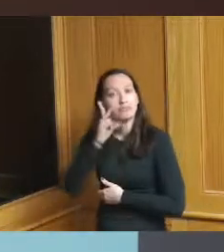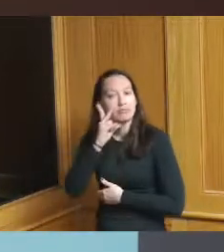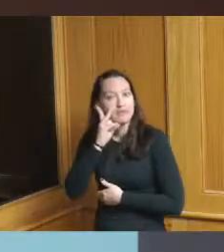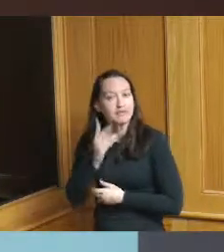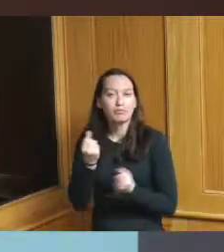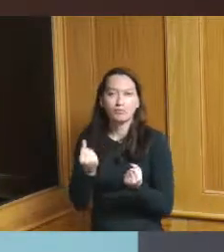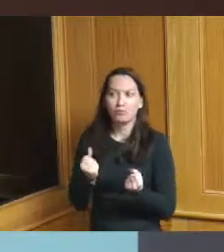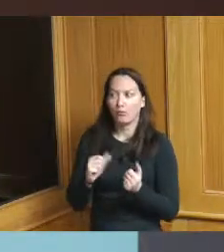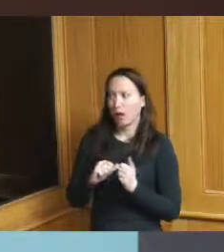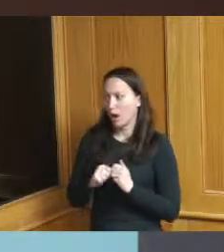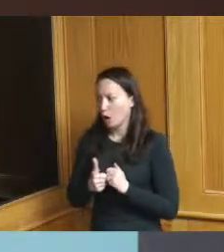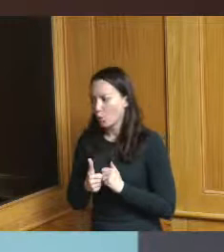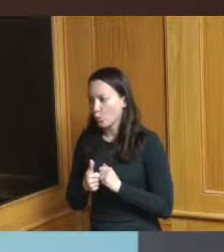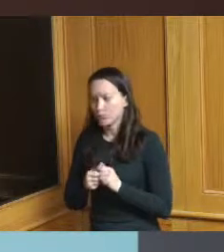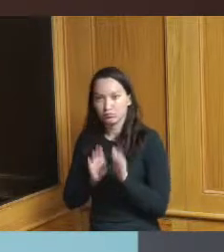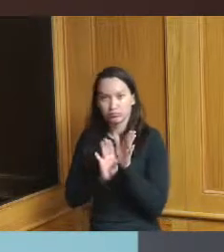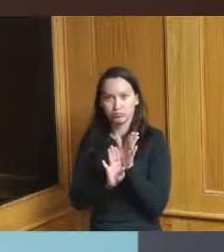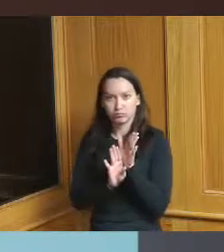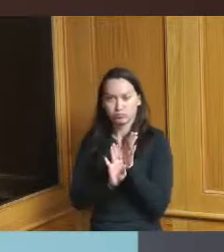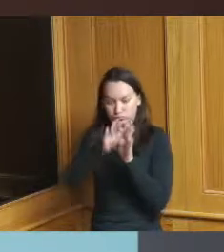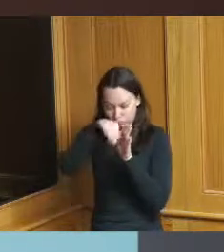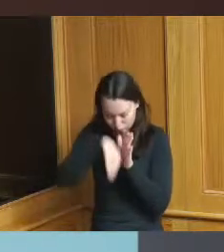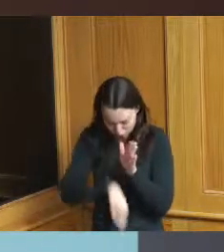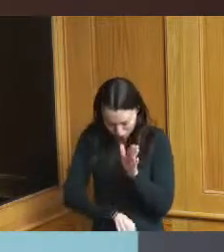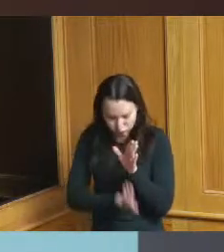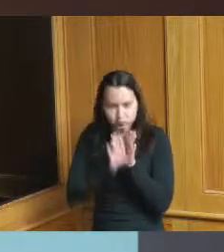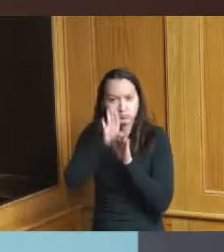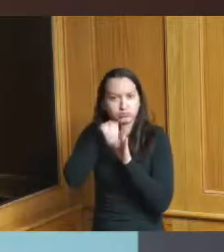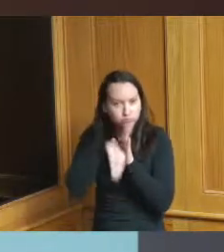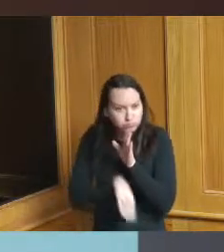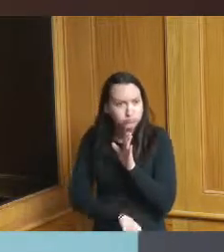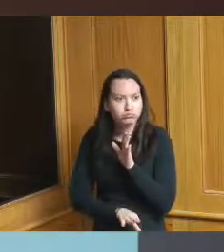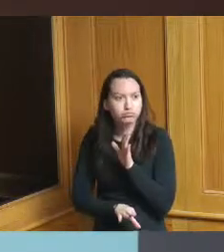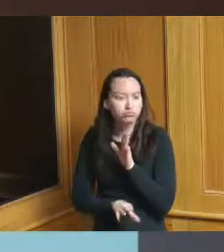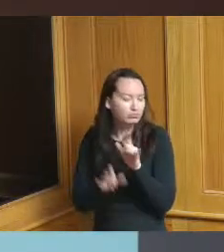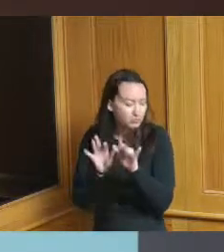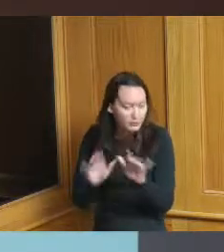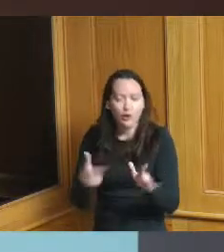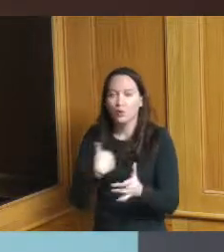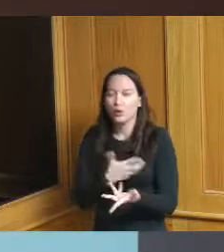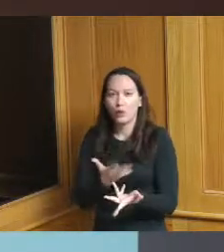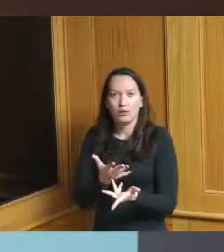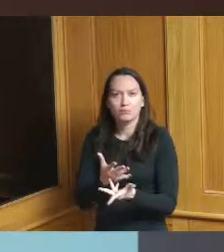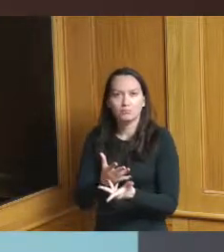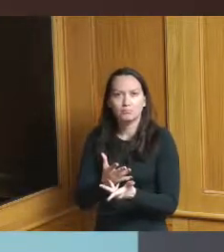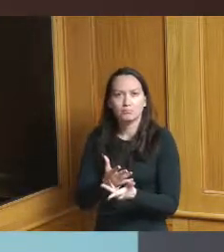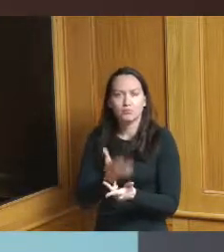you know influx of cases and and all that jazz we wanted to to get a decent sample